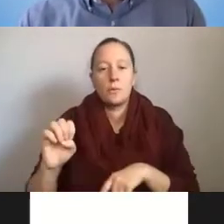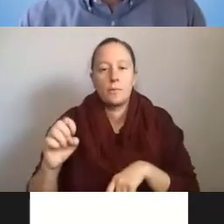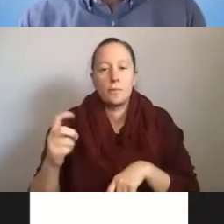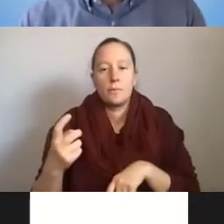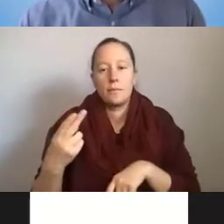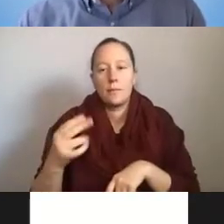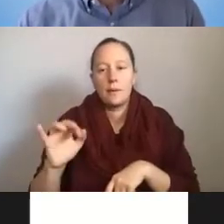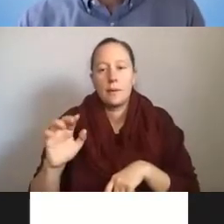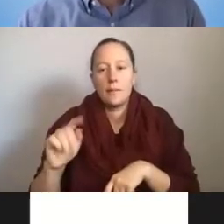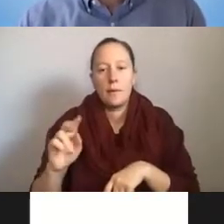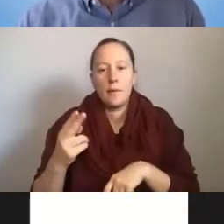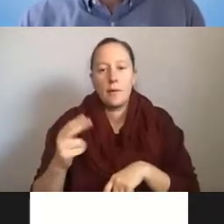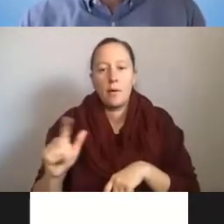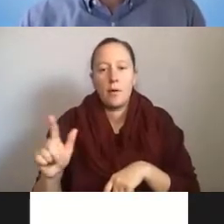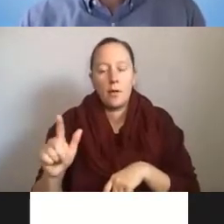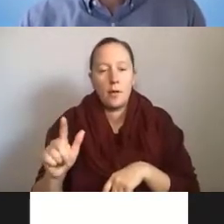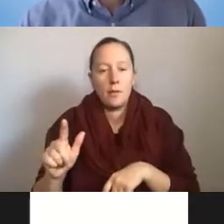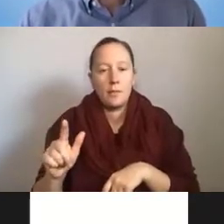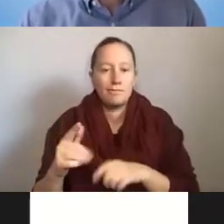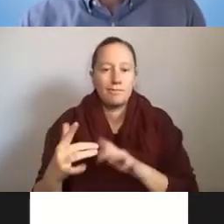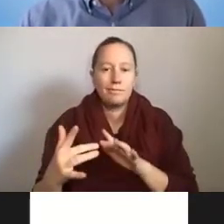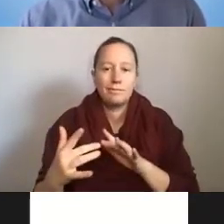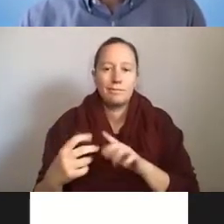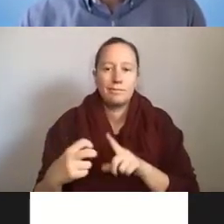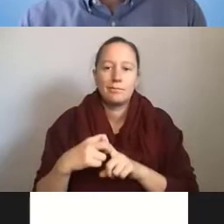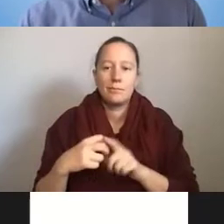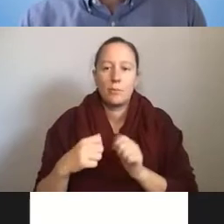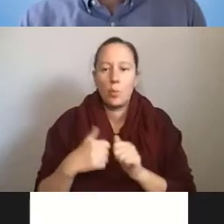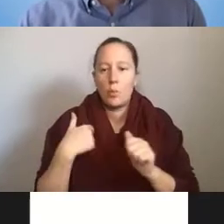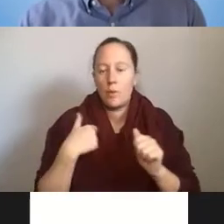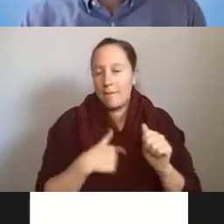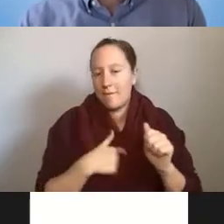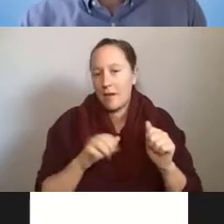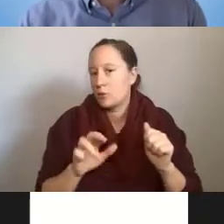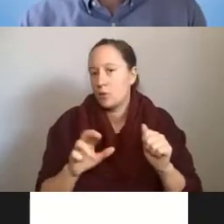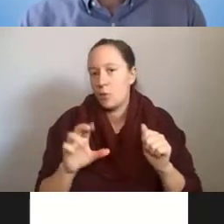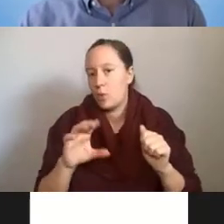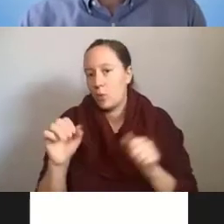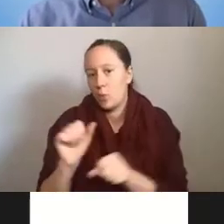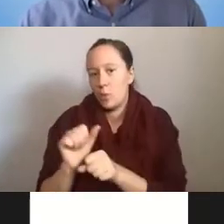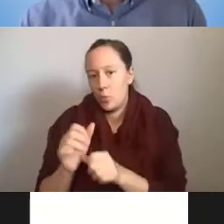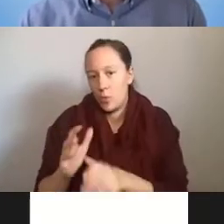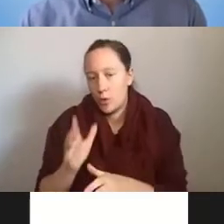and talk with us or one of our colleagues who are available to chat with you